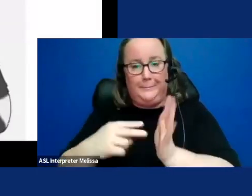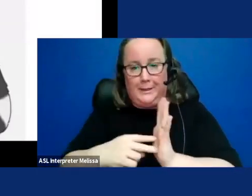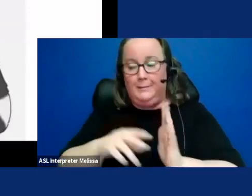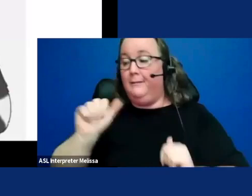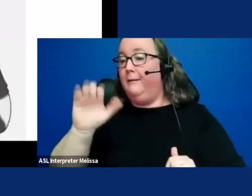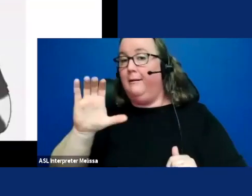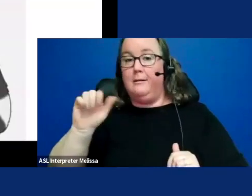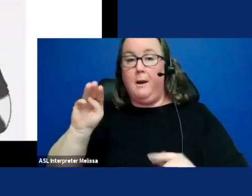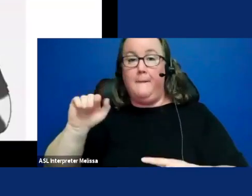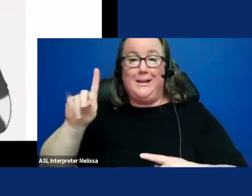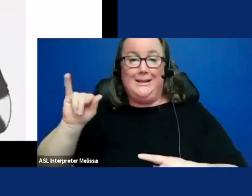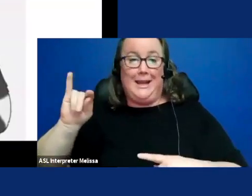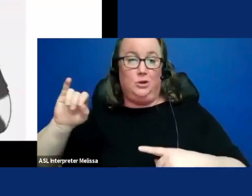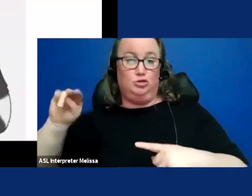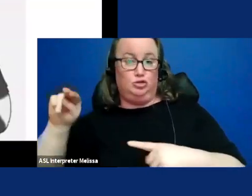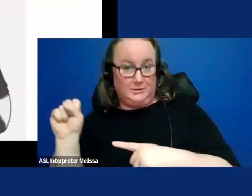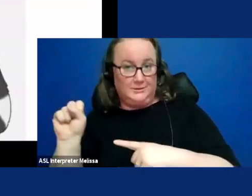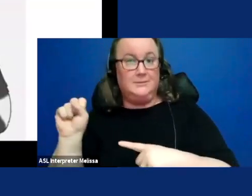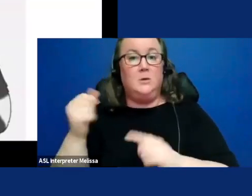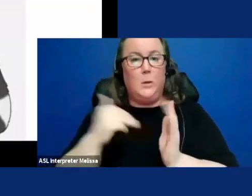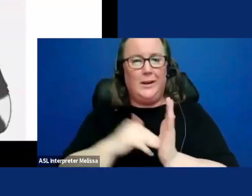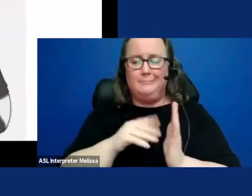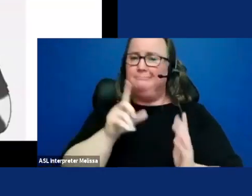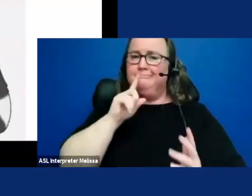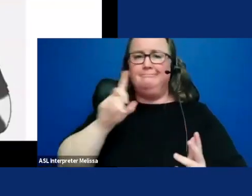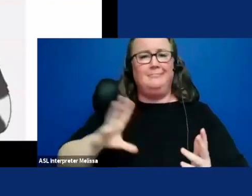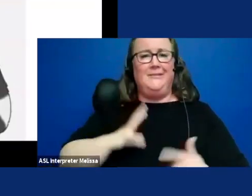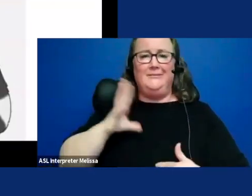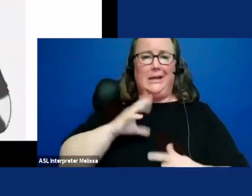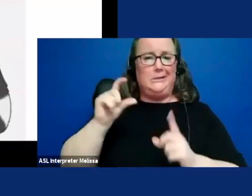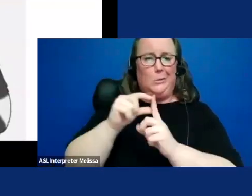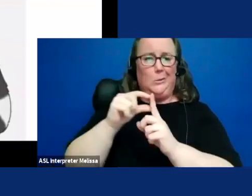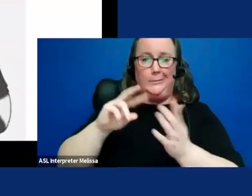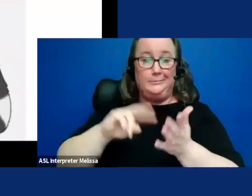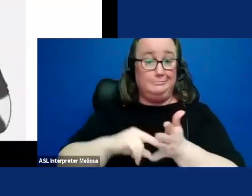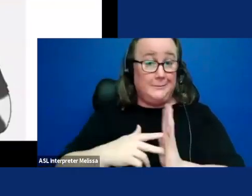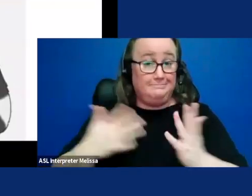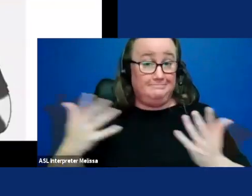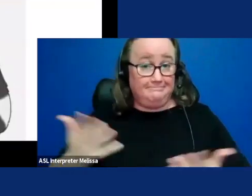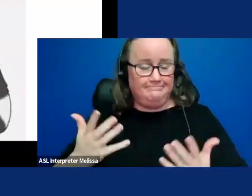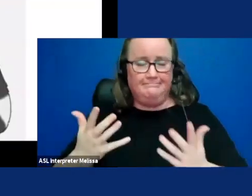Accommodations is just a fancy word that means, how do we change things so that